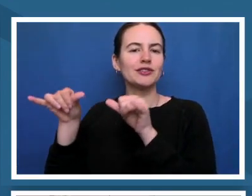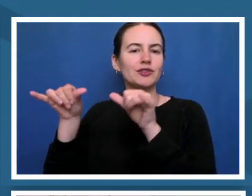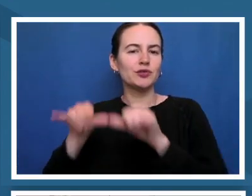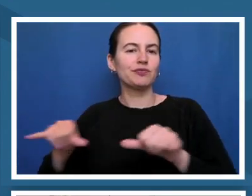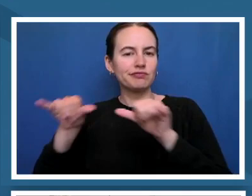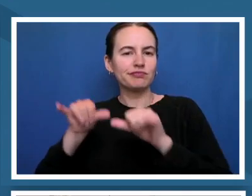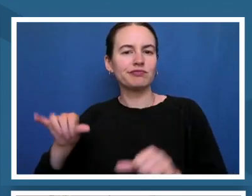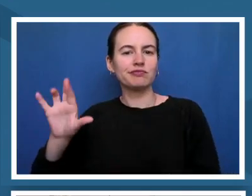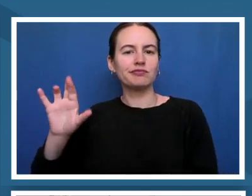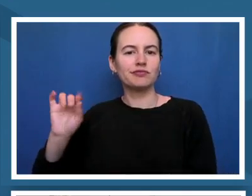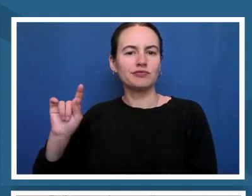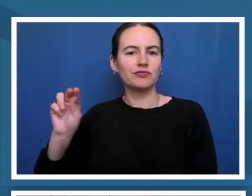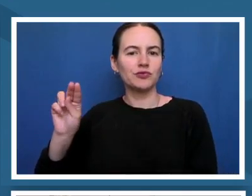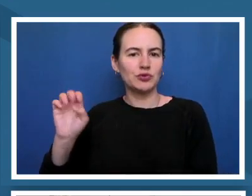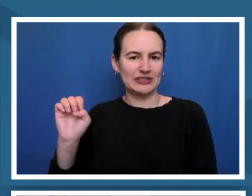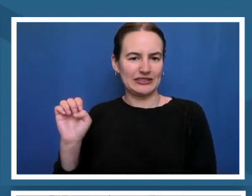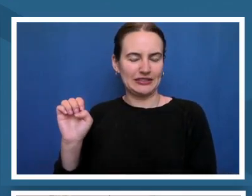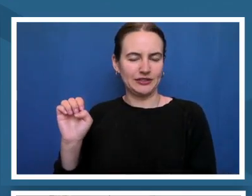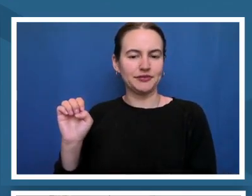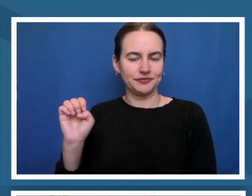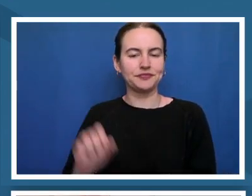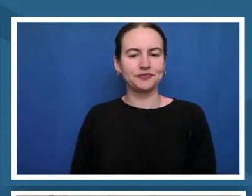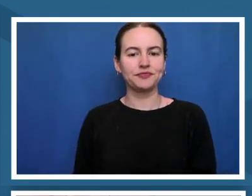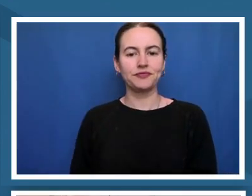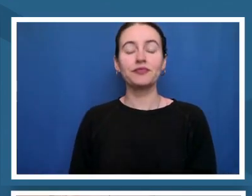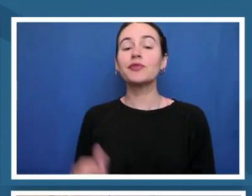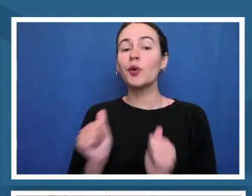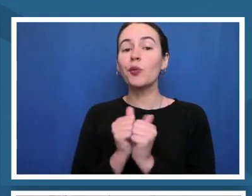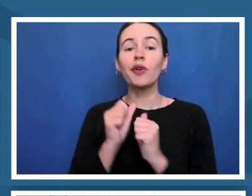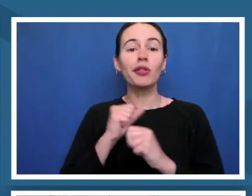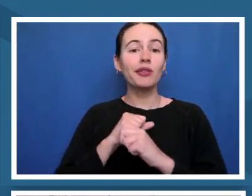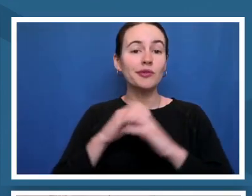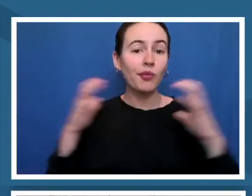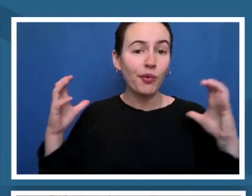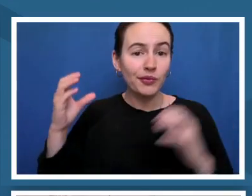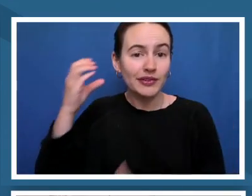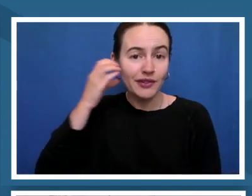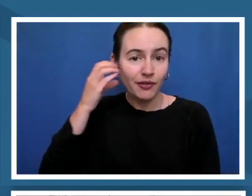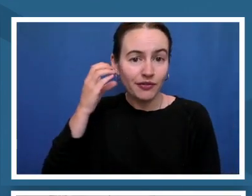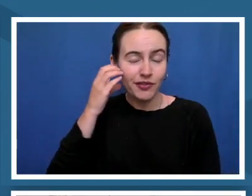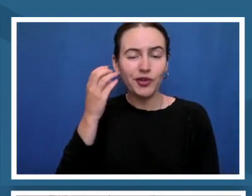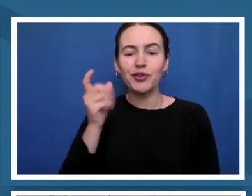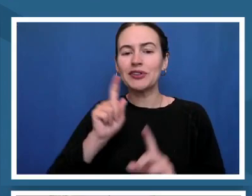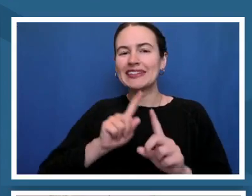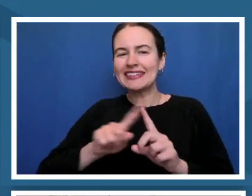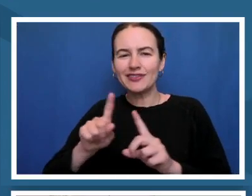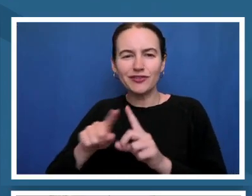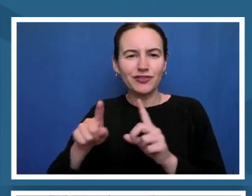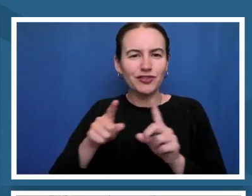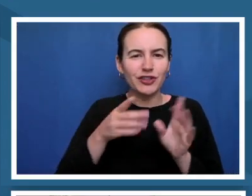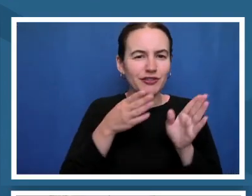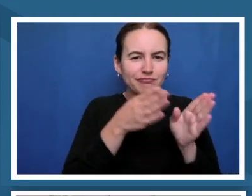where as i mentioned with the exploded cell phone there's so many different paths so many different journeys so if